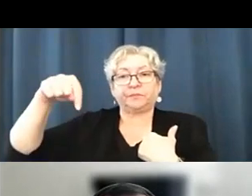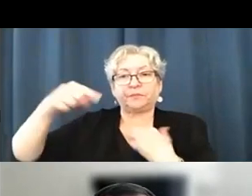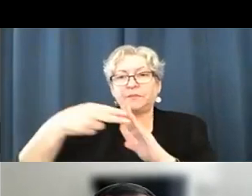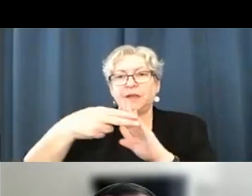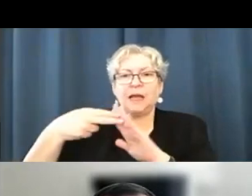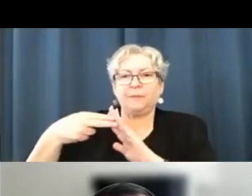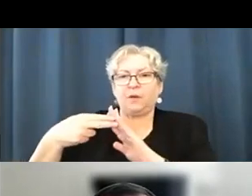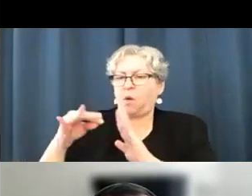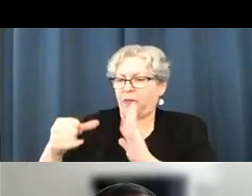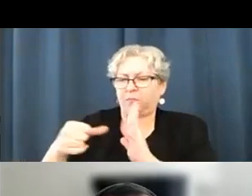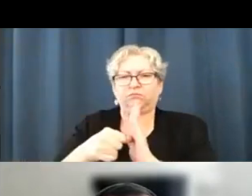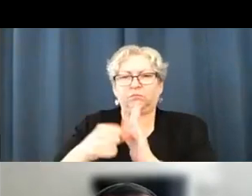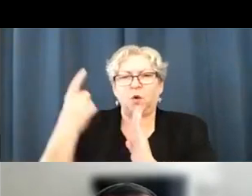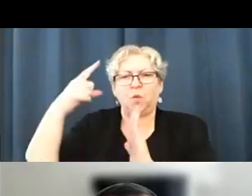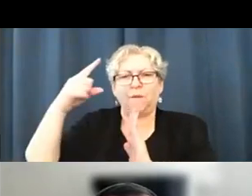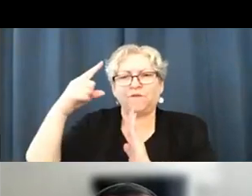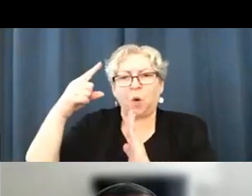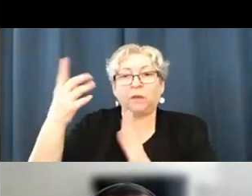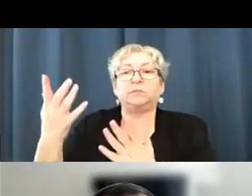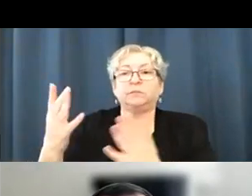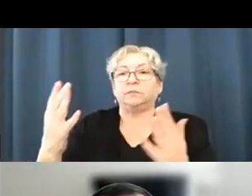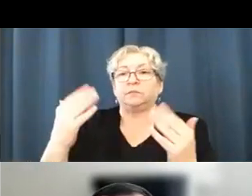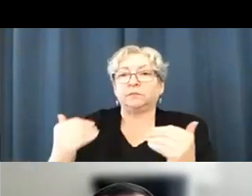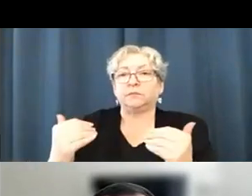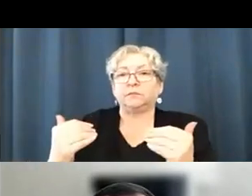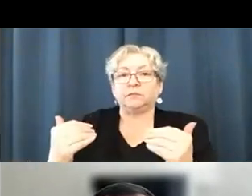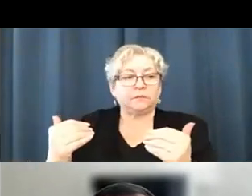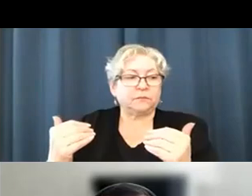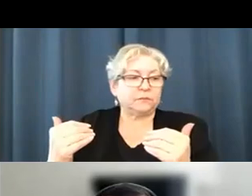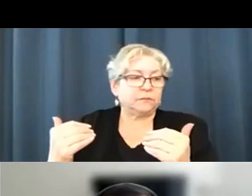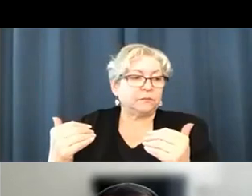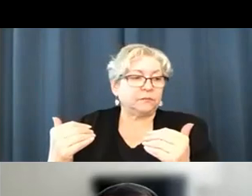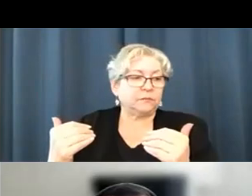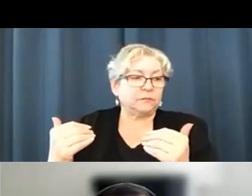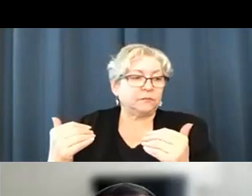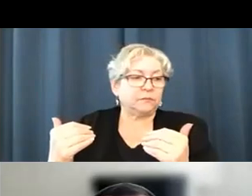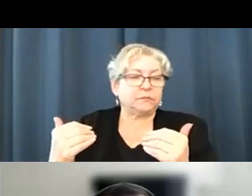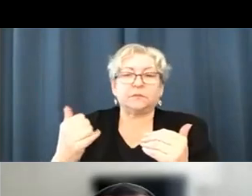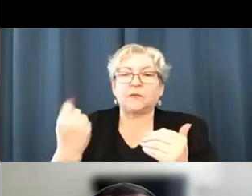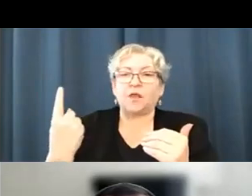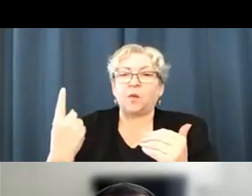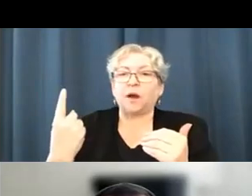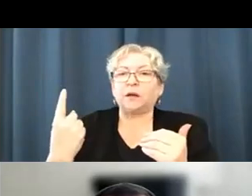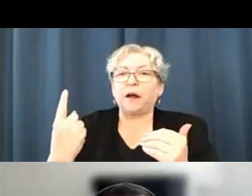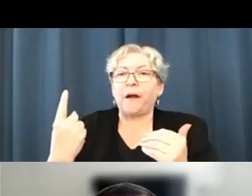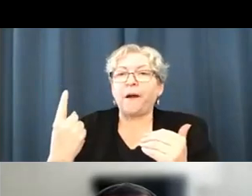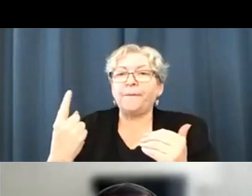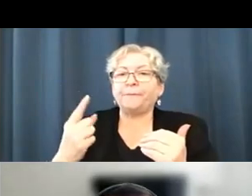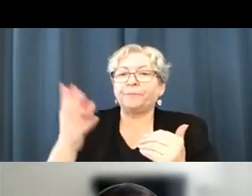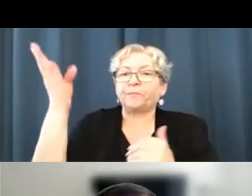what the button is doing. Similarly, I'm just gonna go navigate to the other one, diagonal.